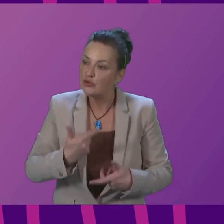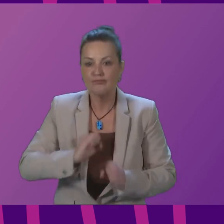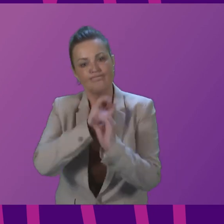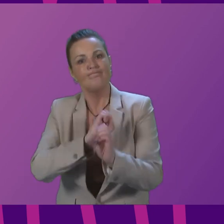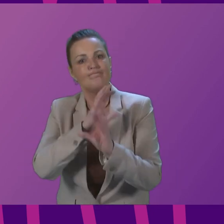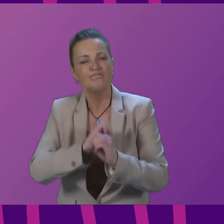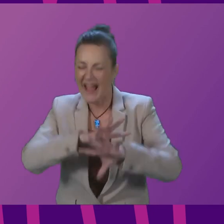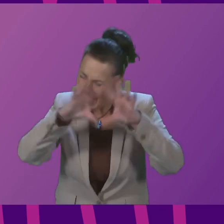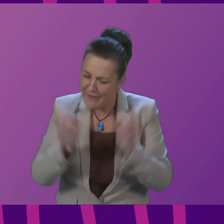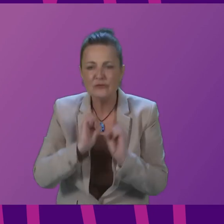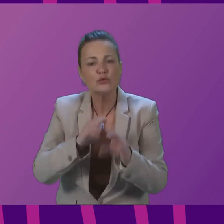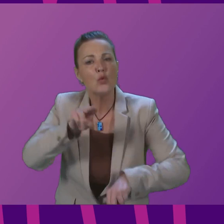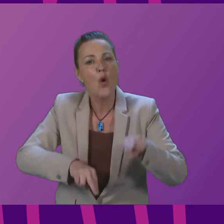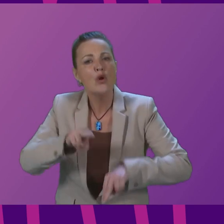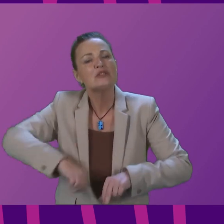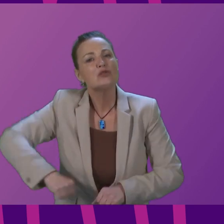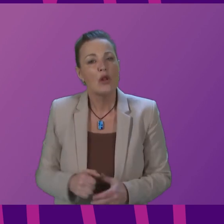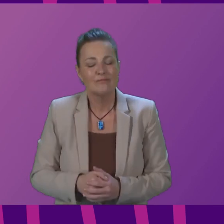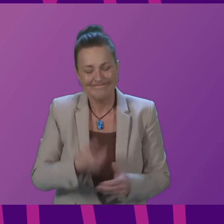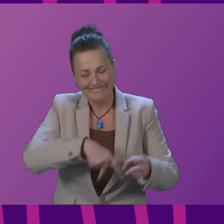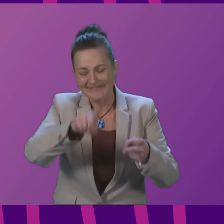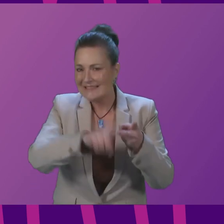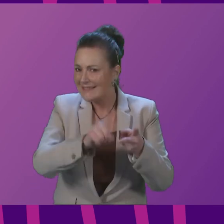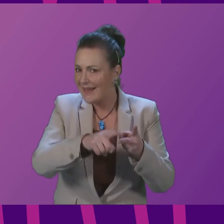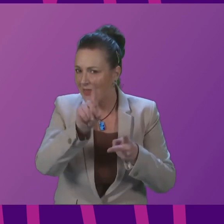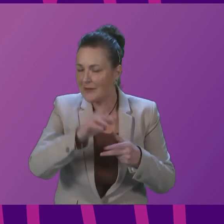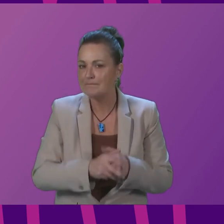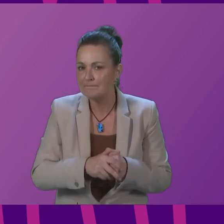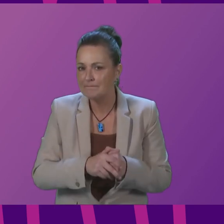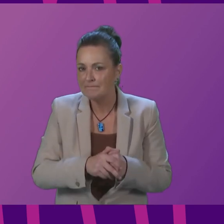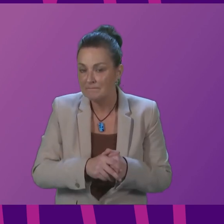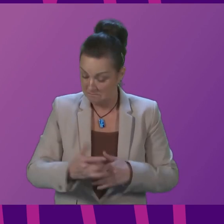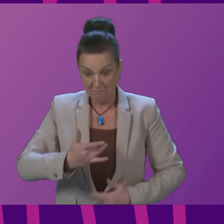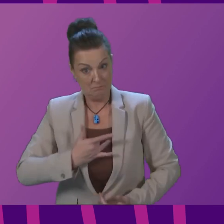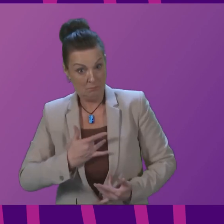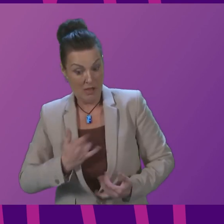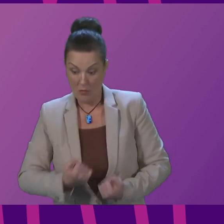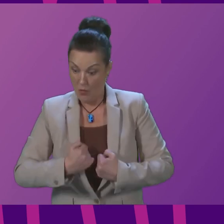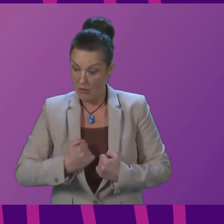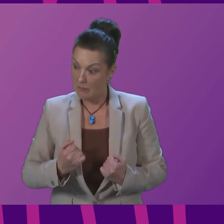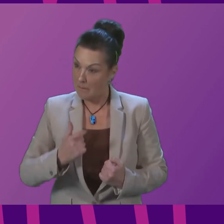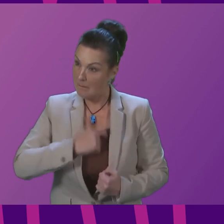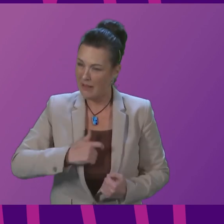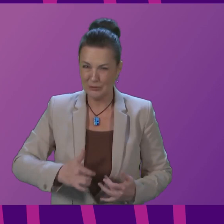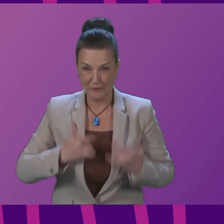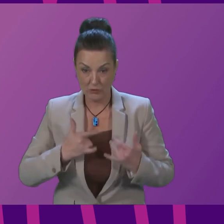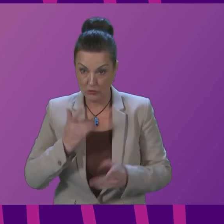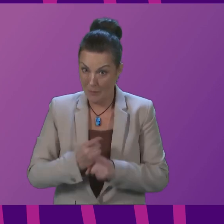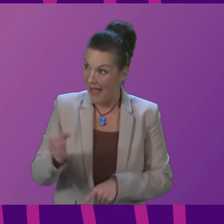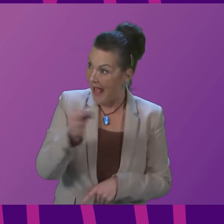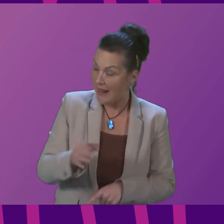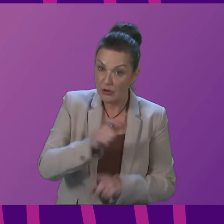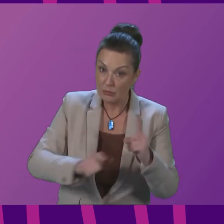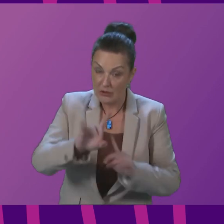On my views on island communities, I think—I will be corrected if I am wrong—that the